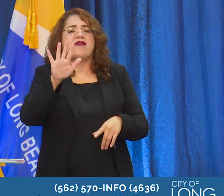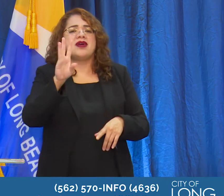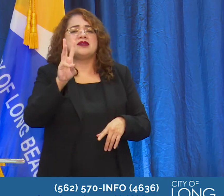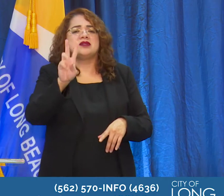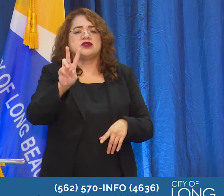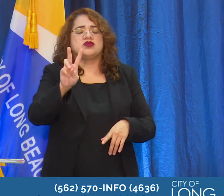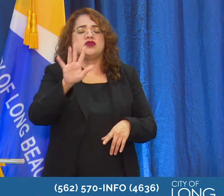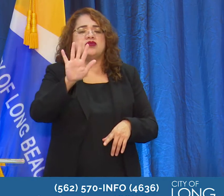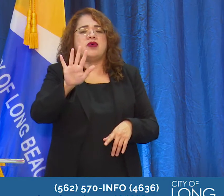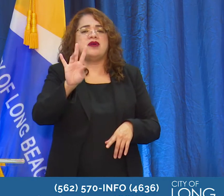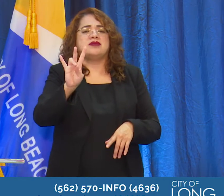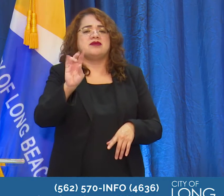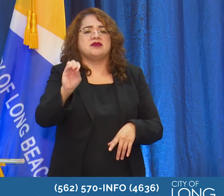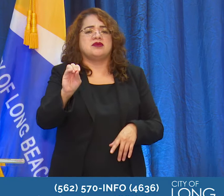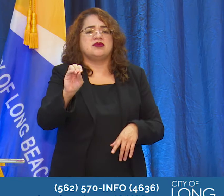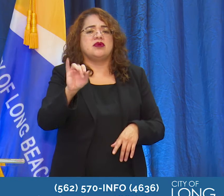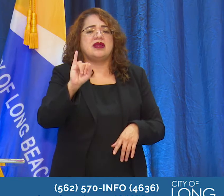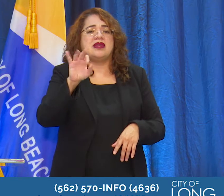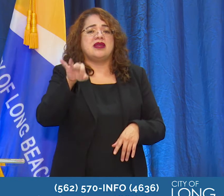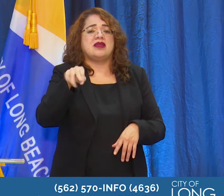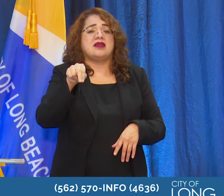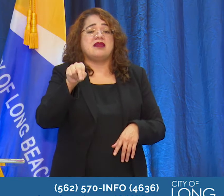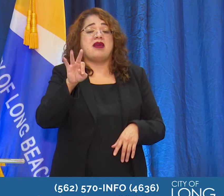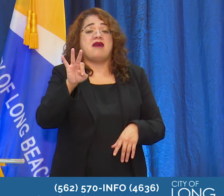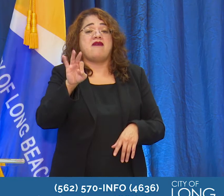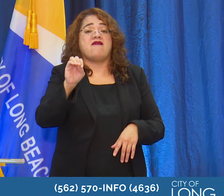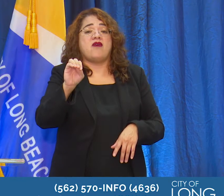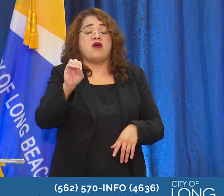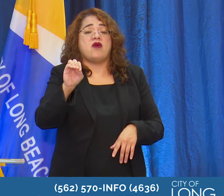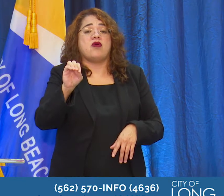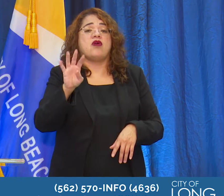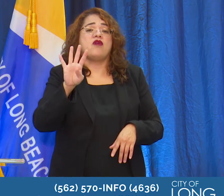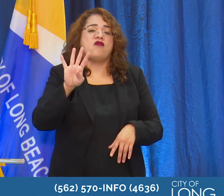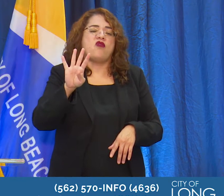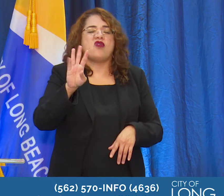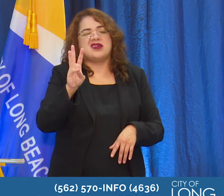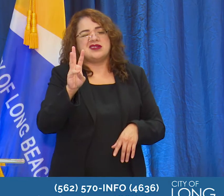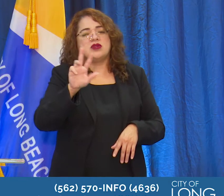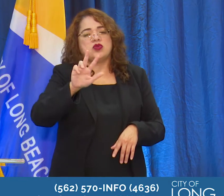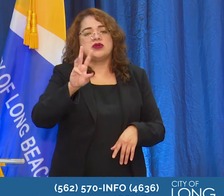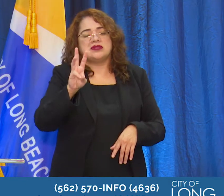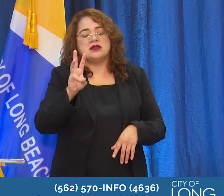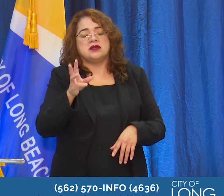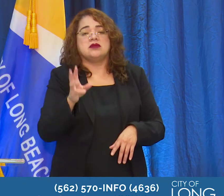(562) 570-INFO, which is 4636, or complete the form